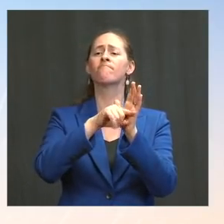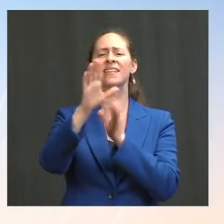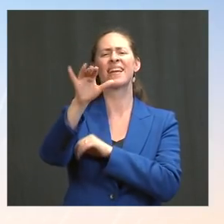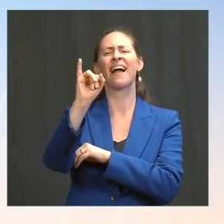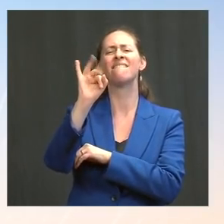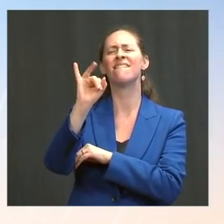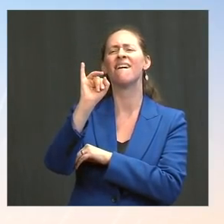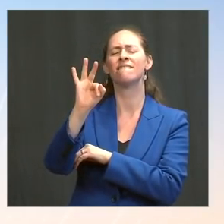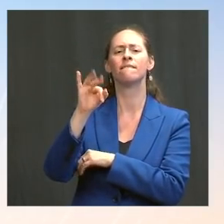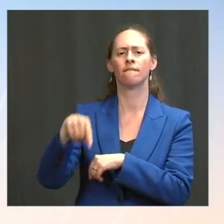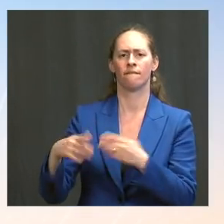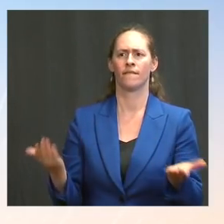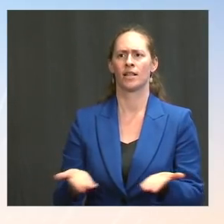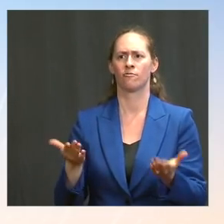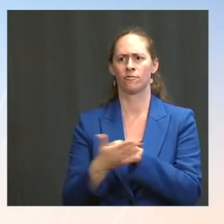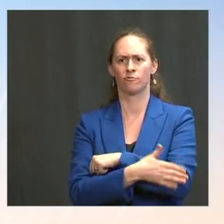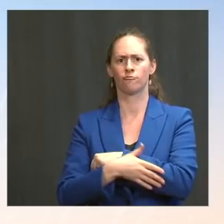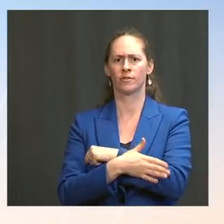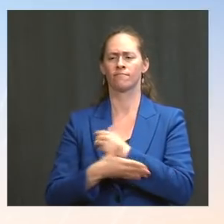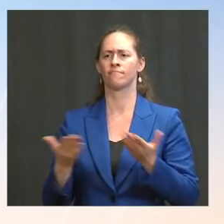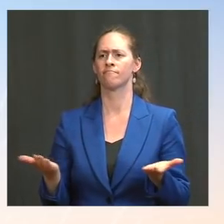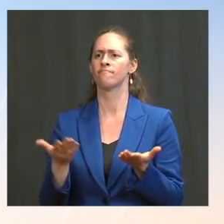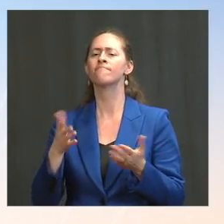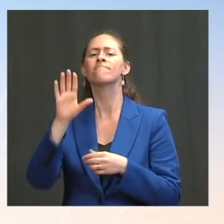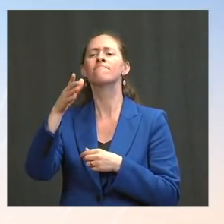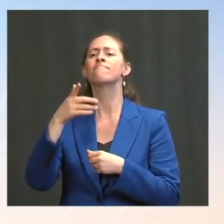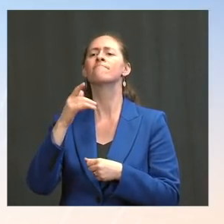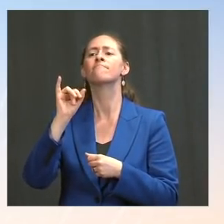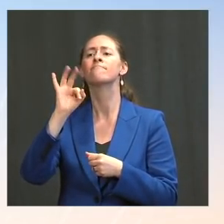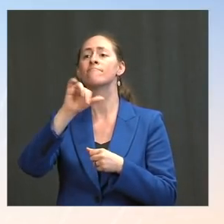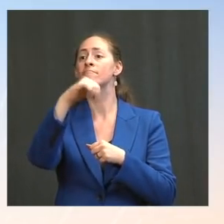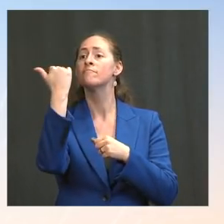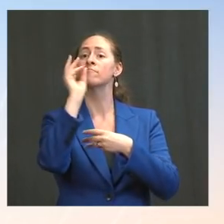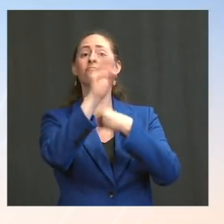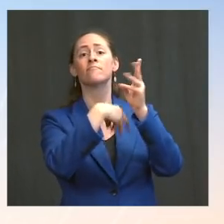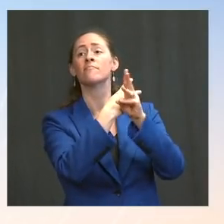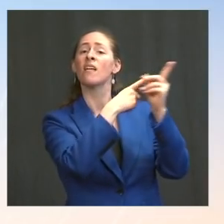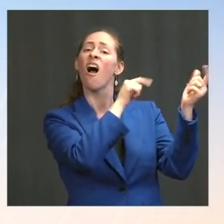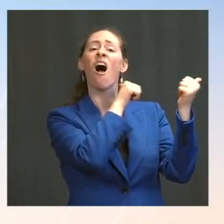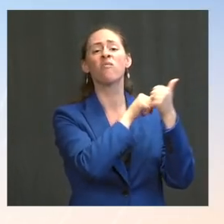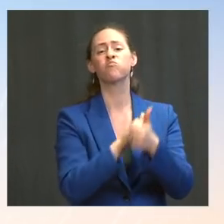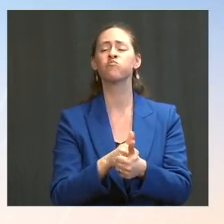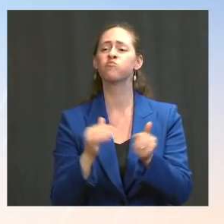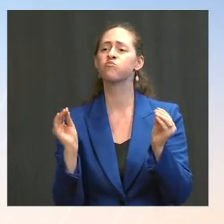what happens if the rest of the world doesn't come along?" Well, with this OECD announcement, we're actually demonstrating